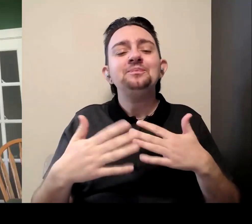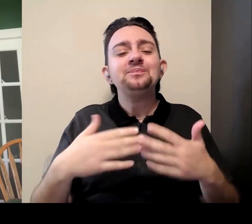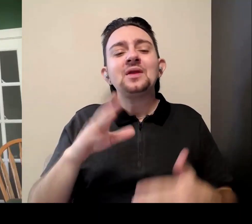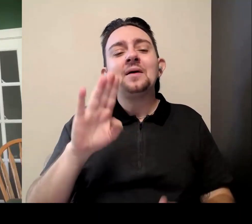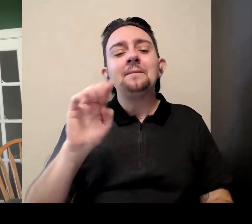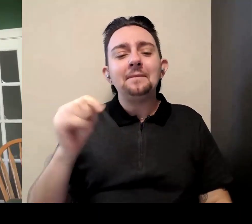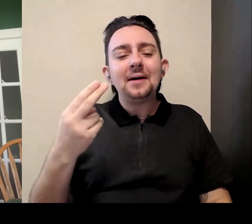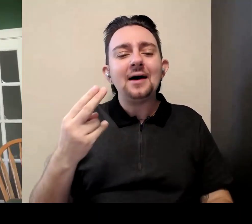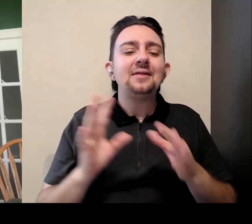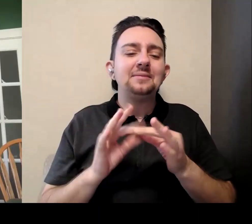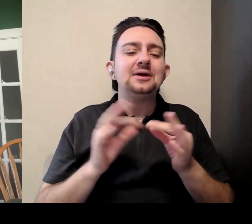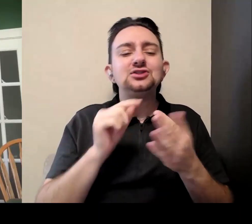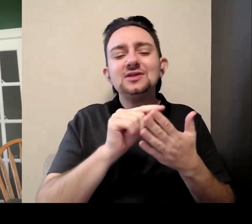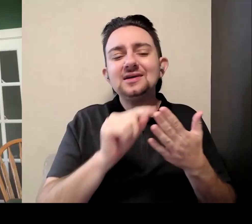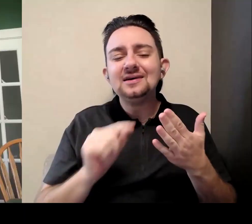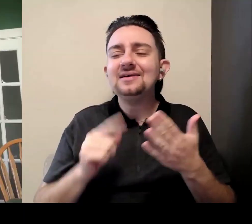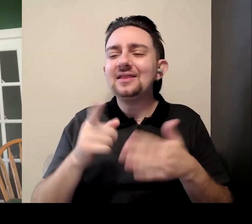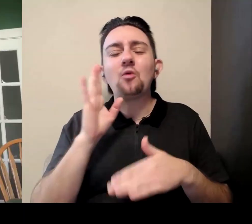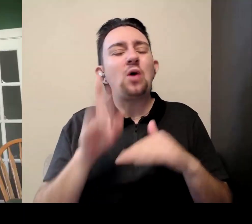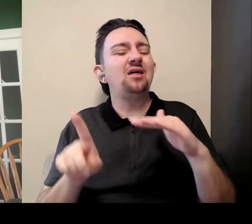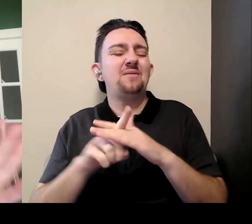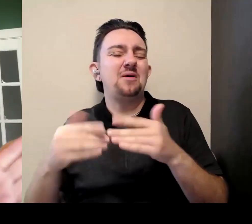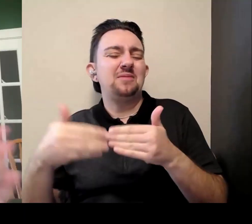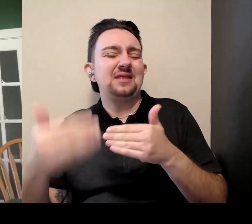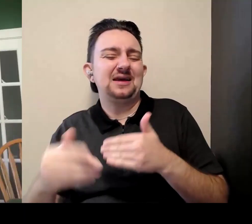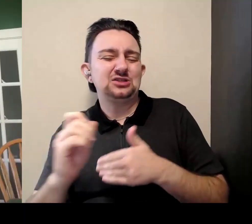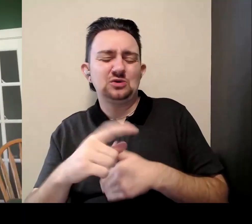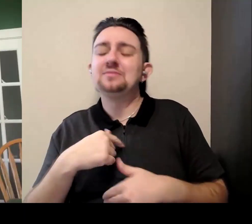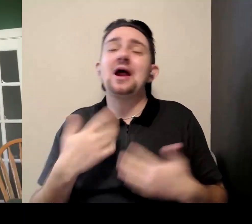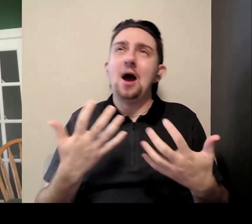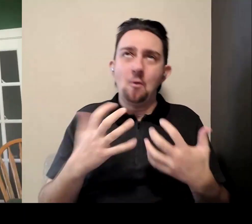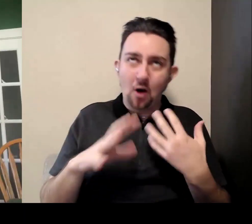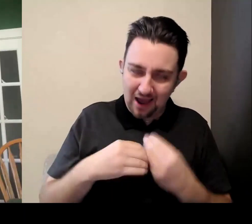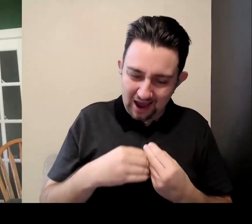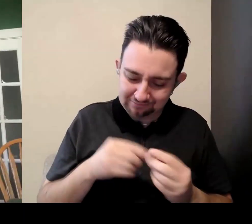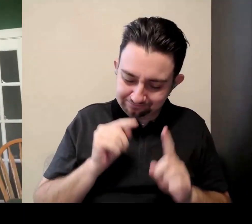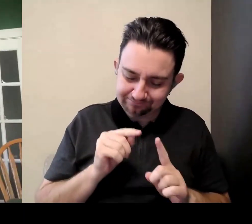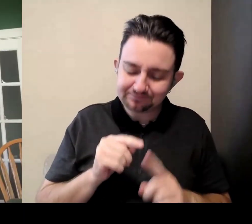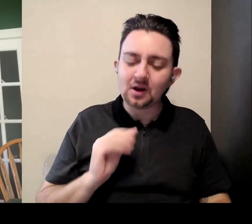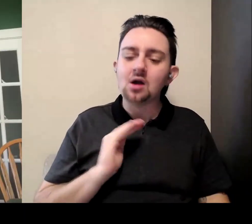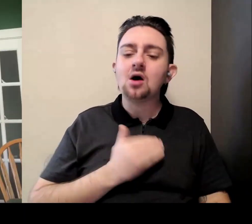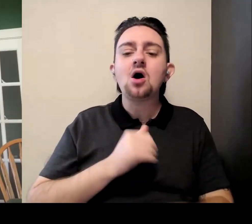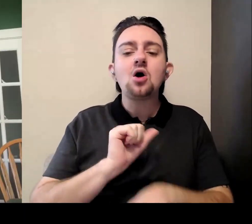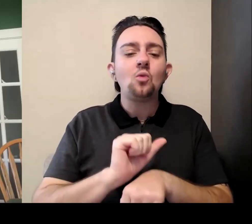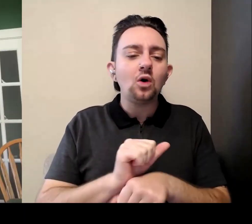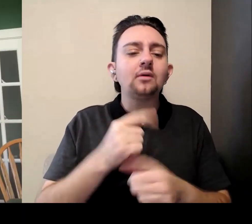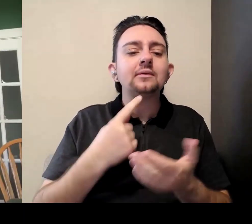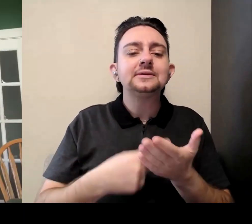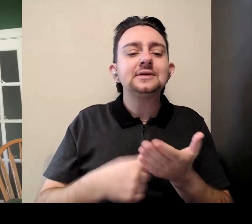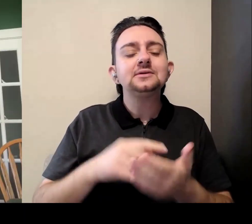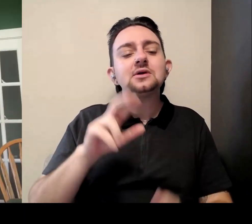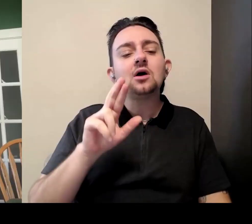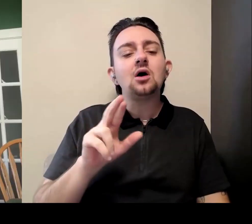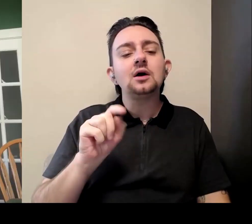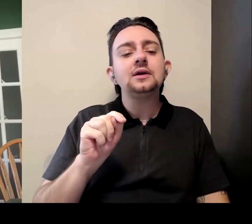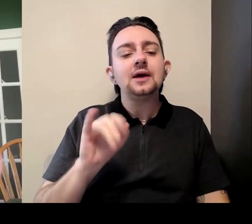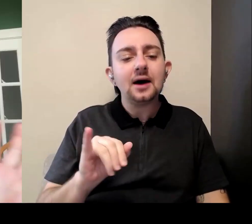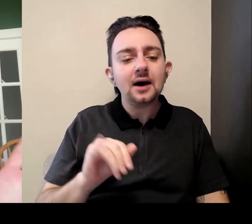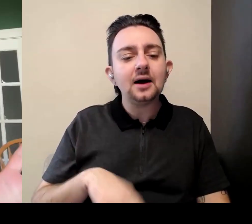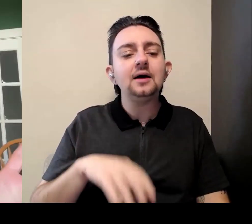But one of the things that I, you know, in the work that we've done in talking about RTI and MTSS, and we put that link to that paper in